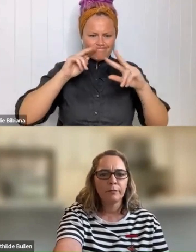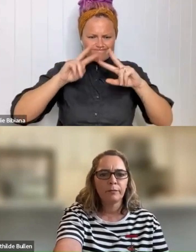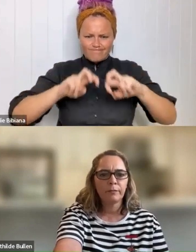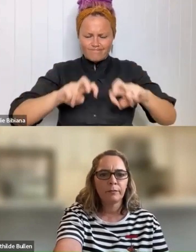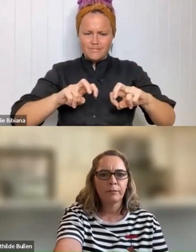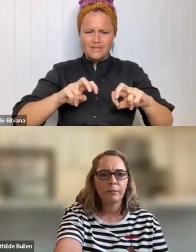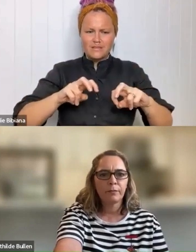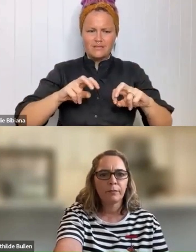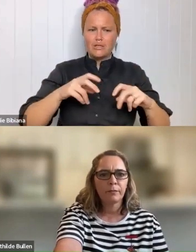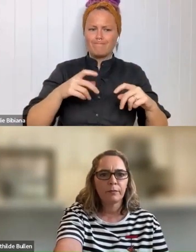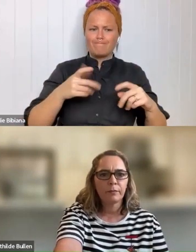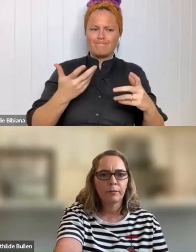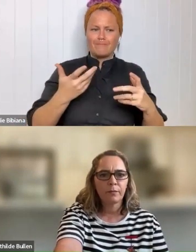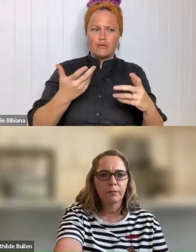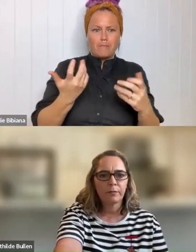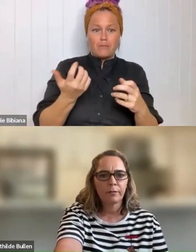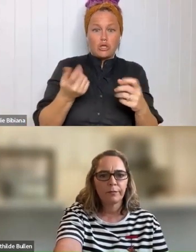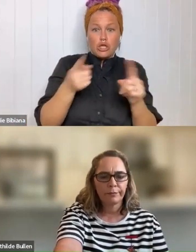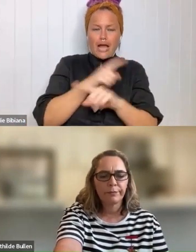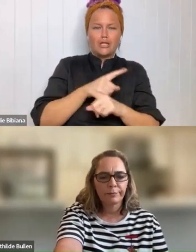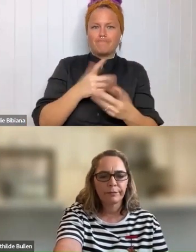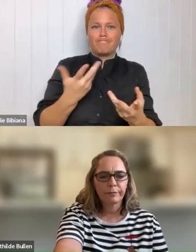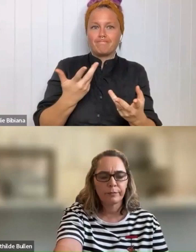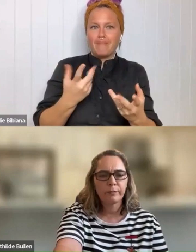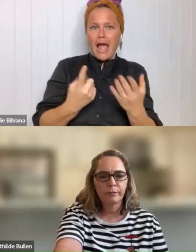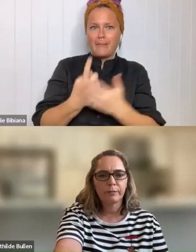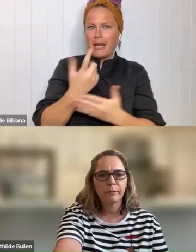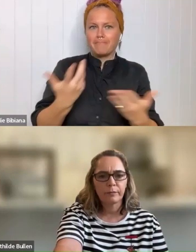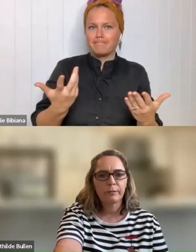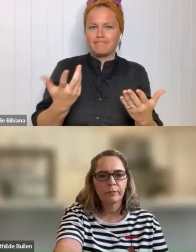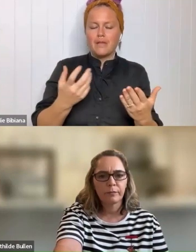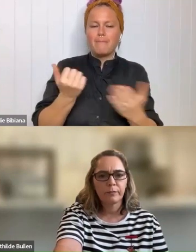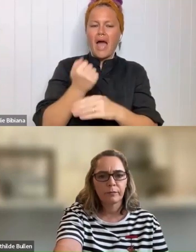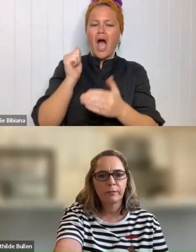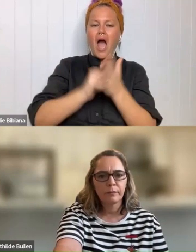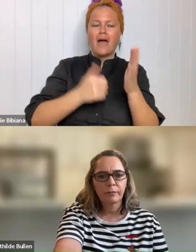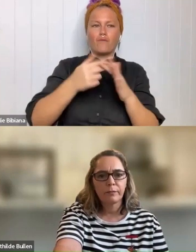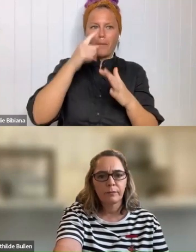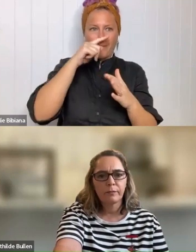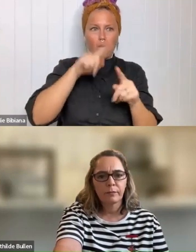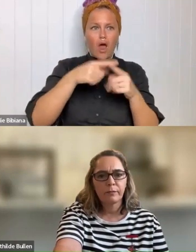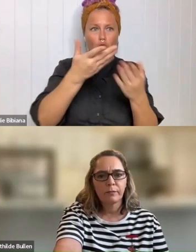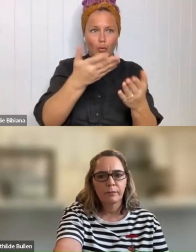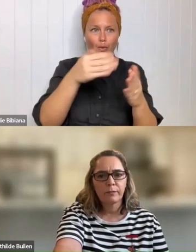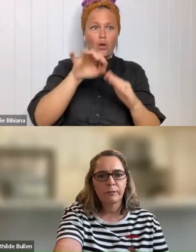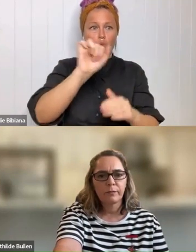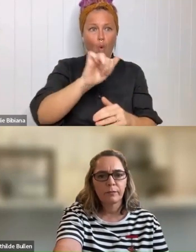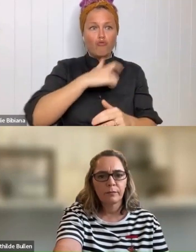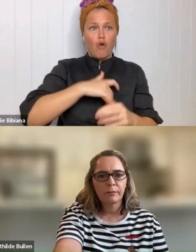haven't been made, and that does make it really, it does make it really hard for people like you in your roles to do the work that you do.